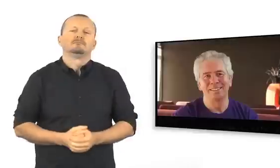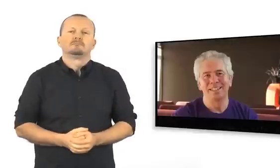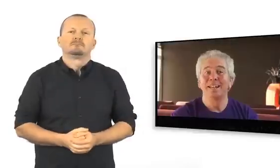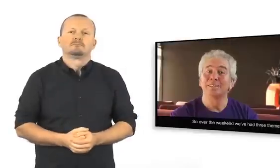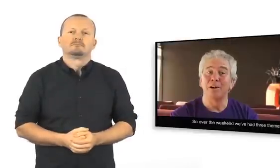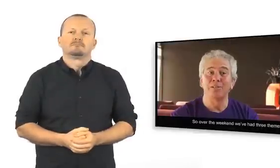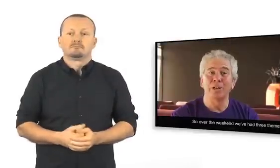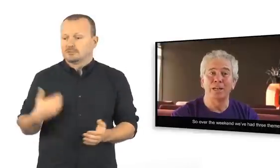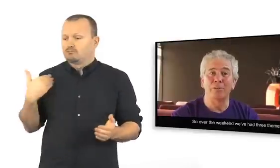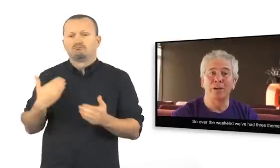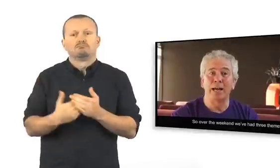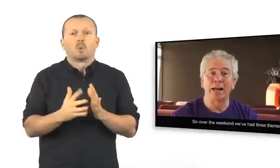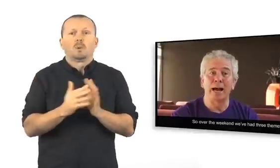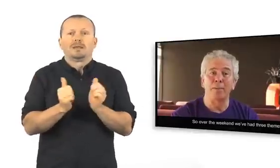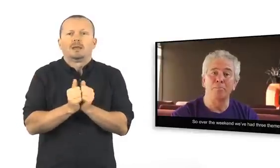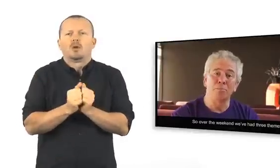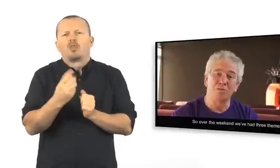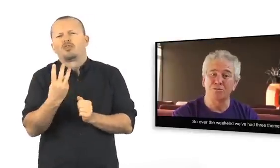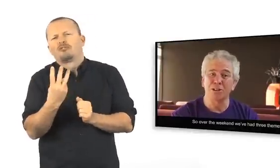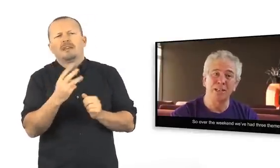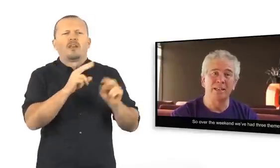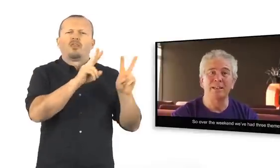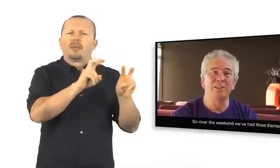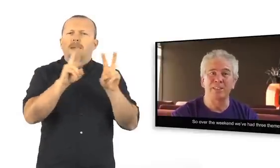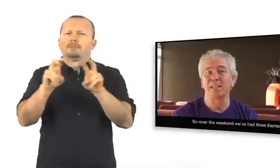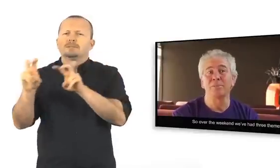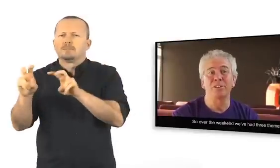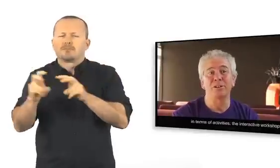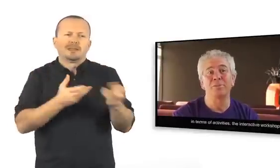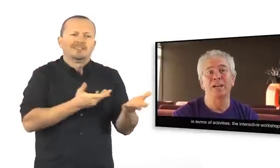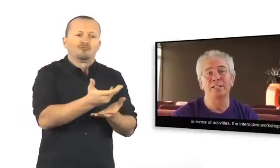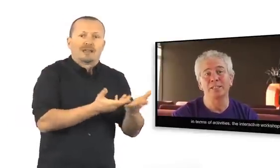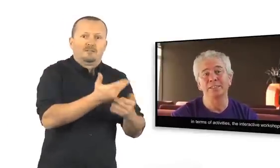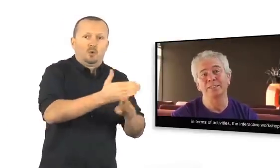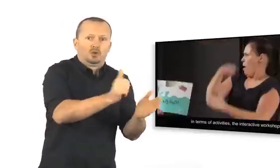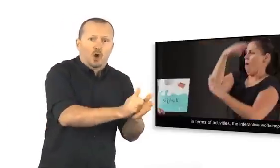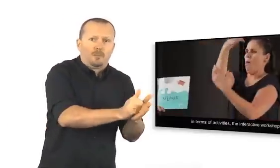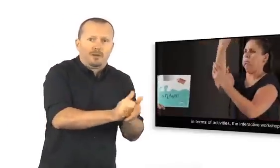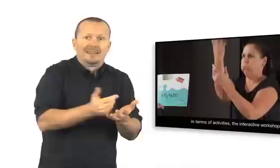Brian: So over the weekend we’ve had three themes in terms of activities, the interactive